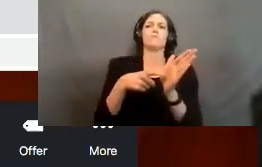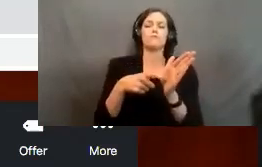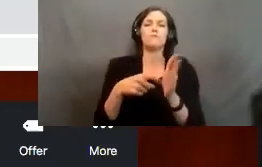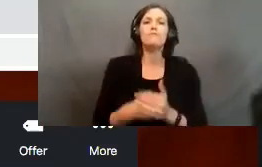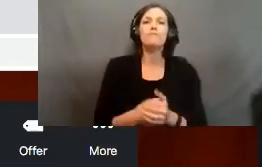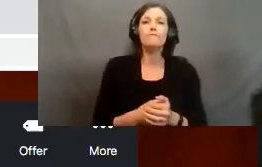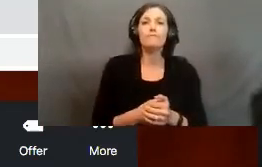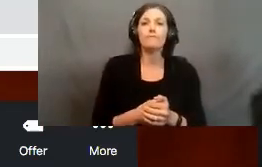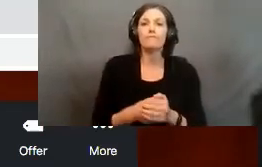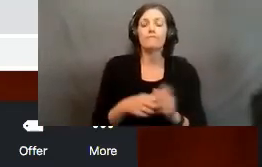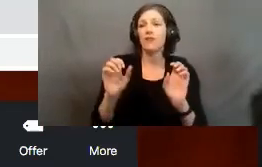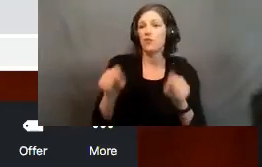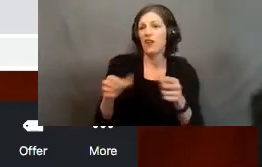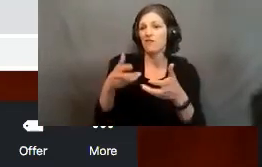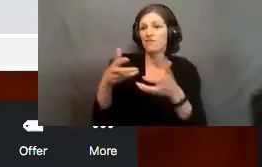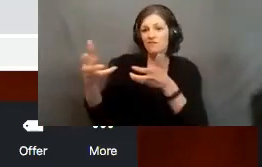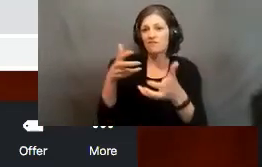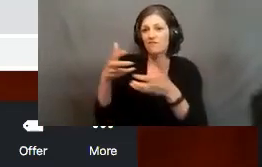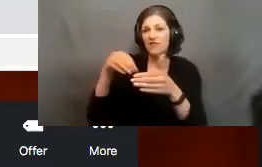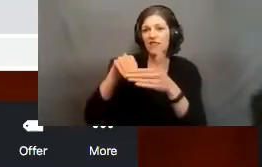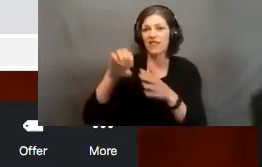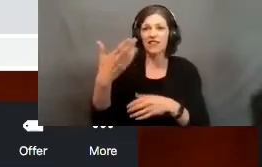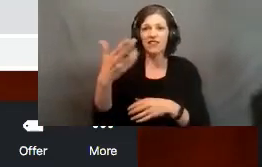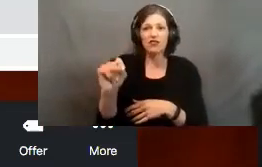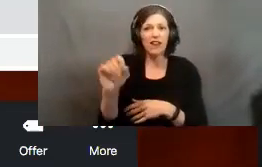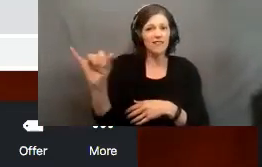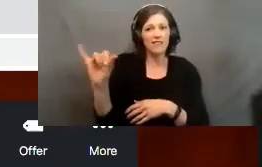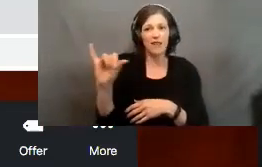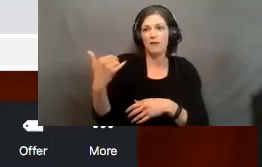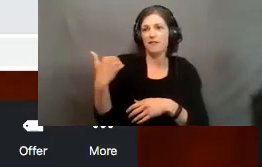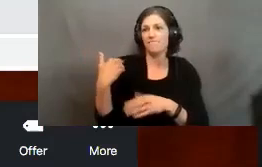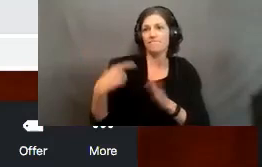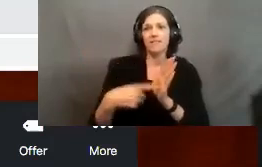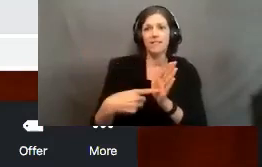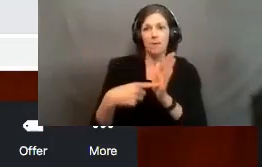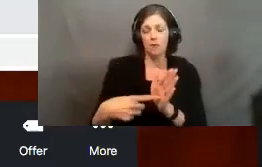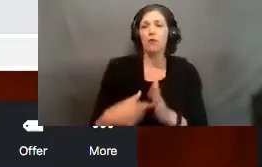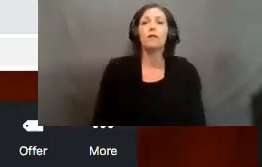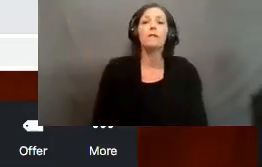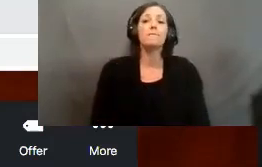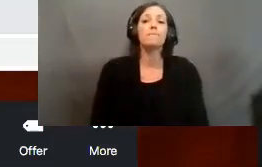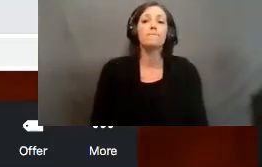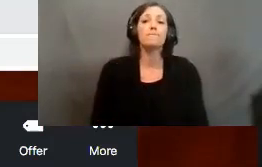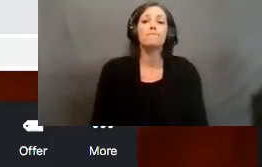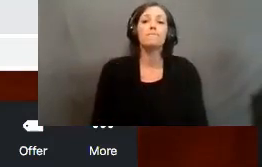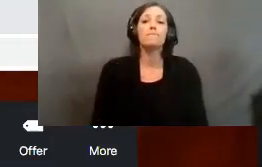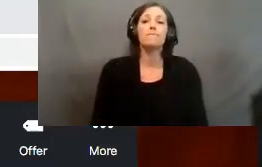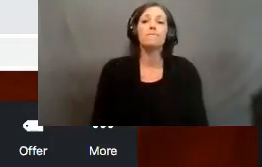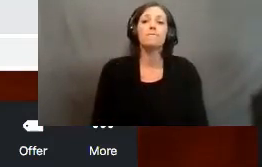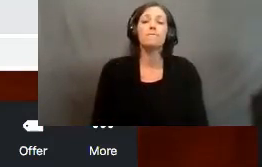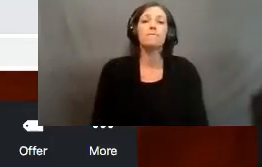the chat just like in the first example 12:38:07 . So there is a few differences, it looks